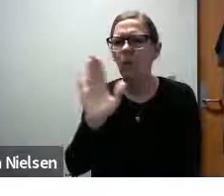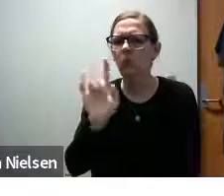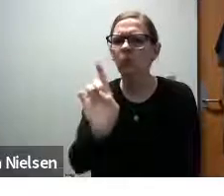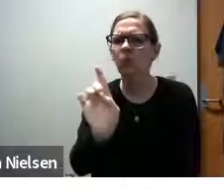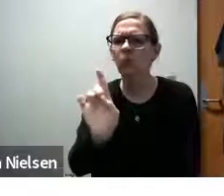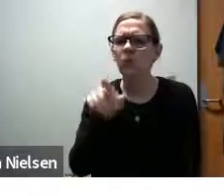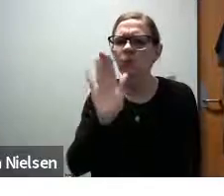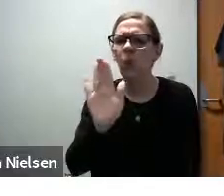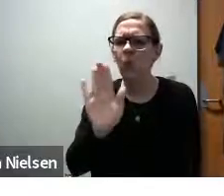This from the host